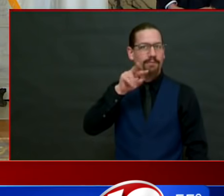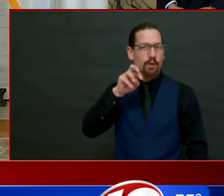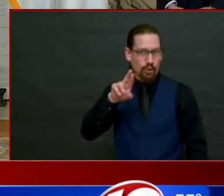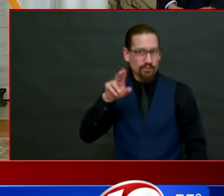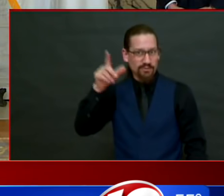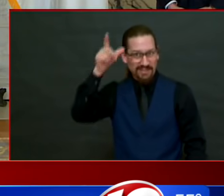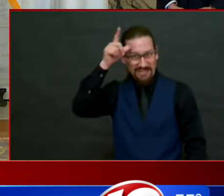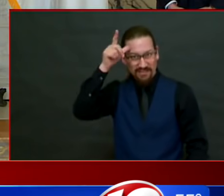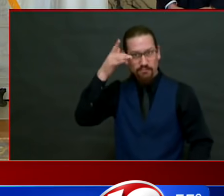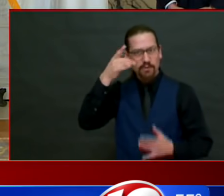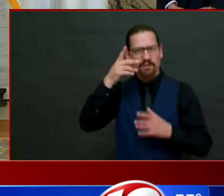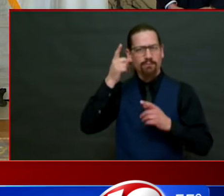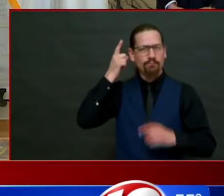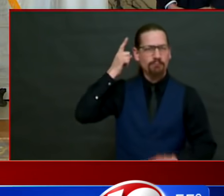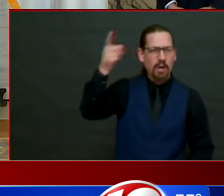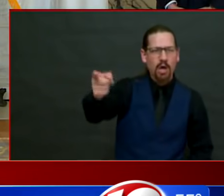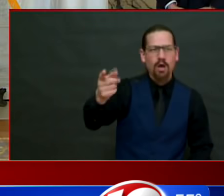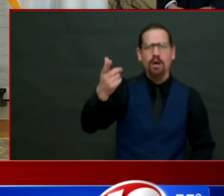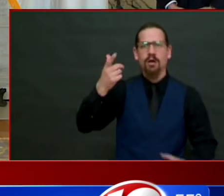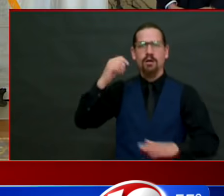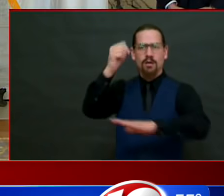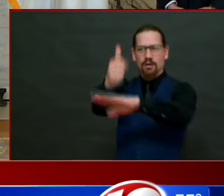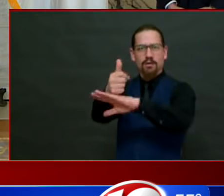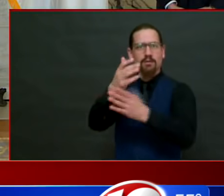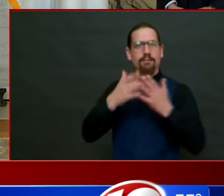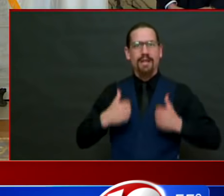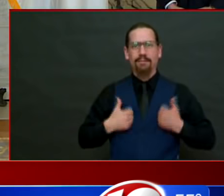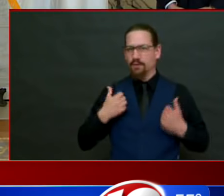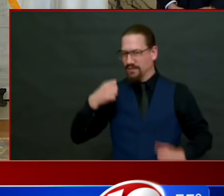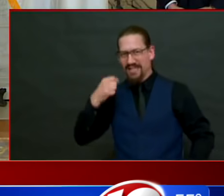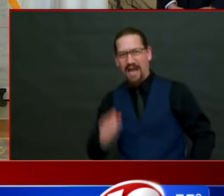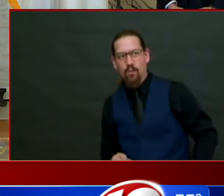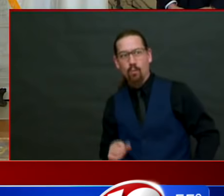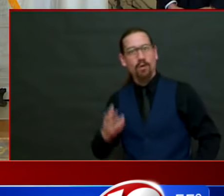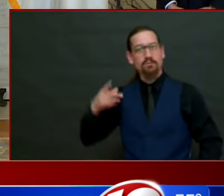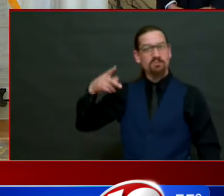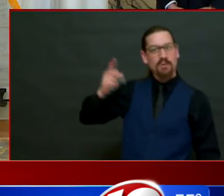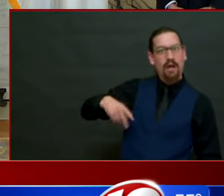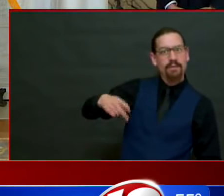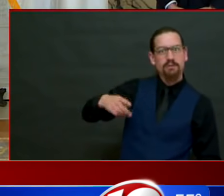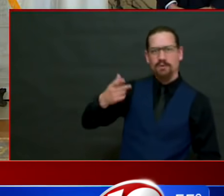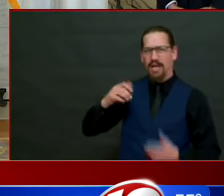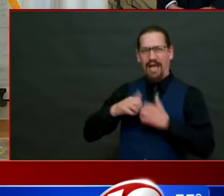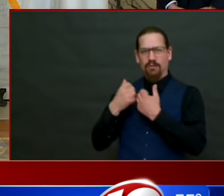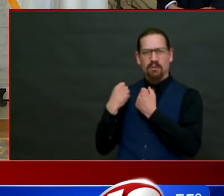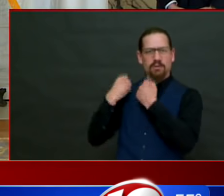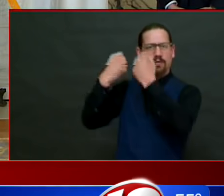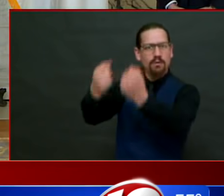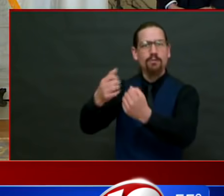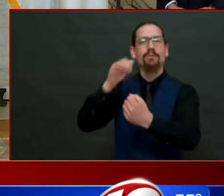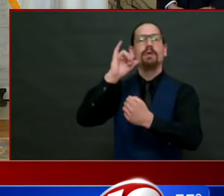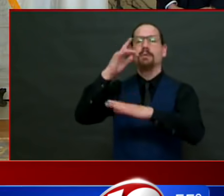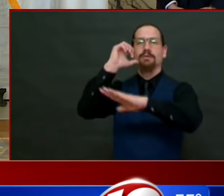I AM ALSO PROUD TO ANNOUNCE TODAY THAT WE BROUGHT RAPID TESTING TO CENTRAL FALLS, THANKS